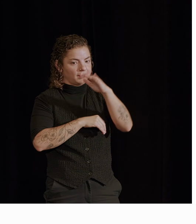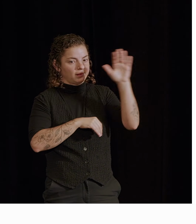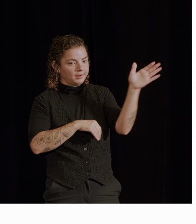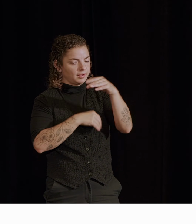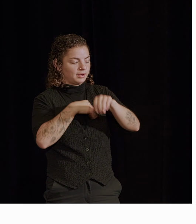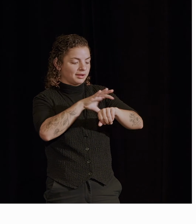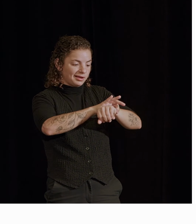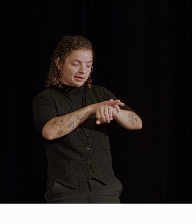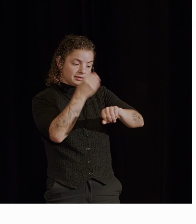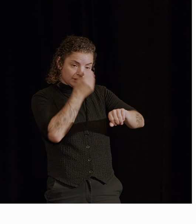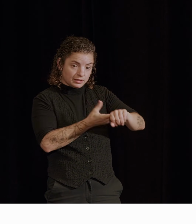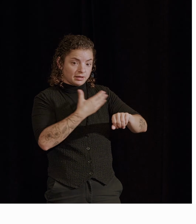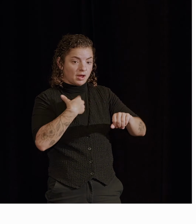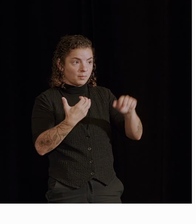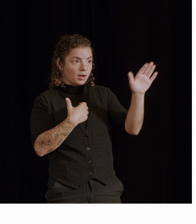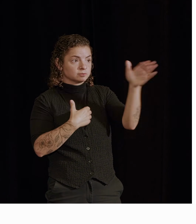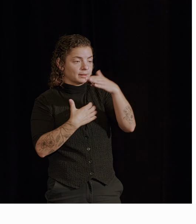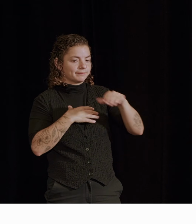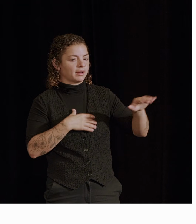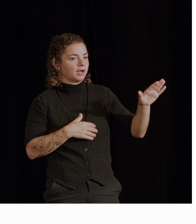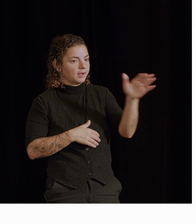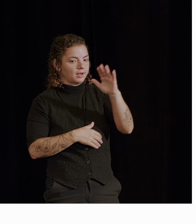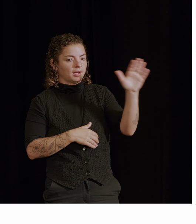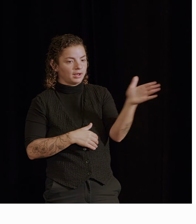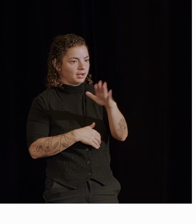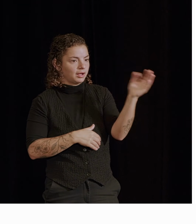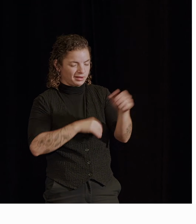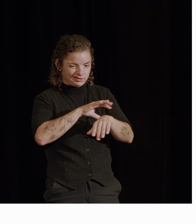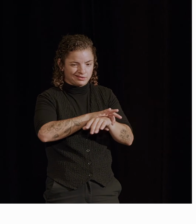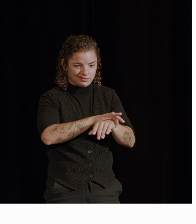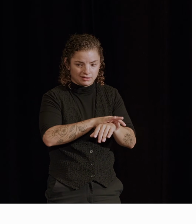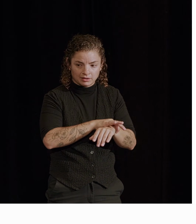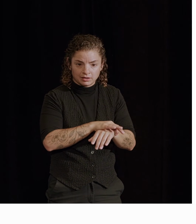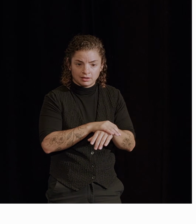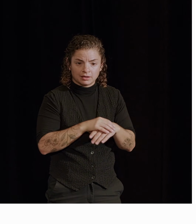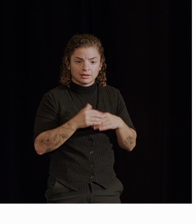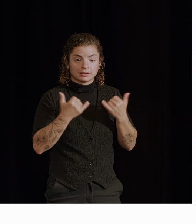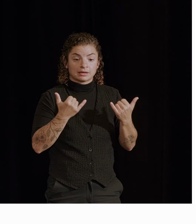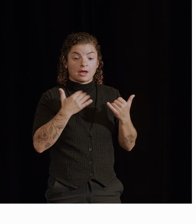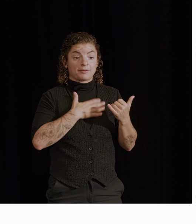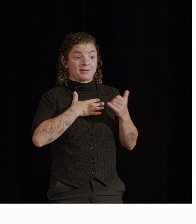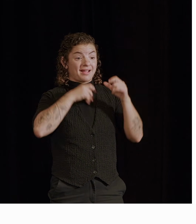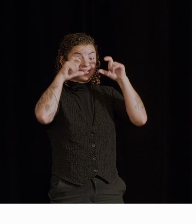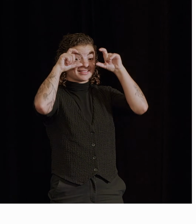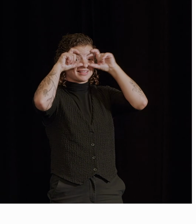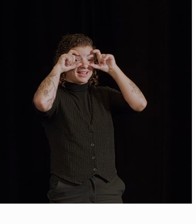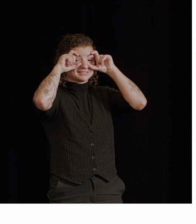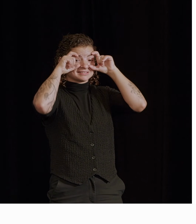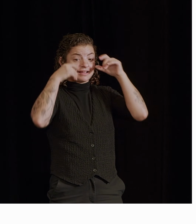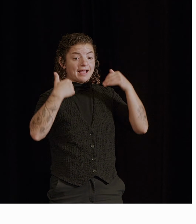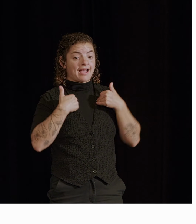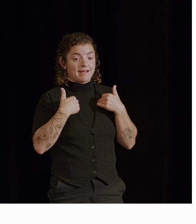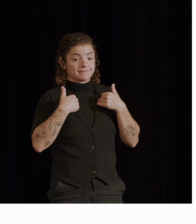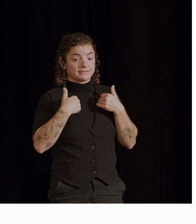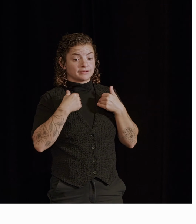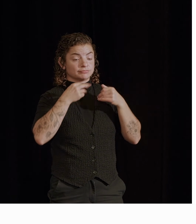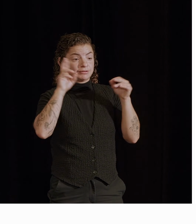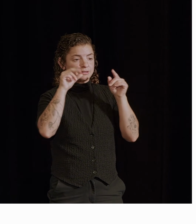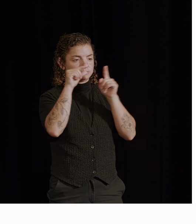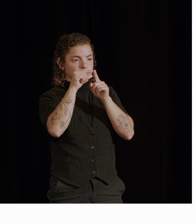which is written on the screen of these glasses in a teleprompter.